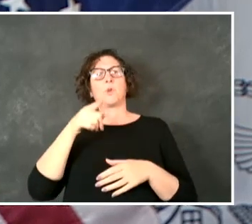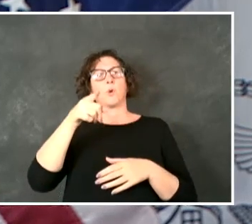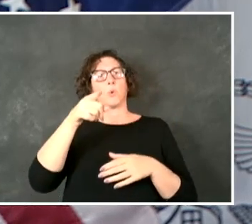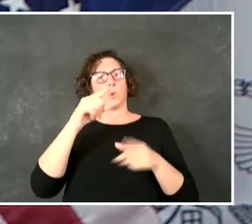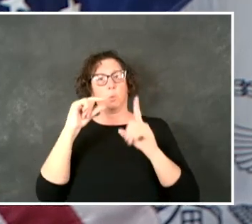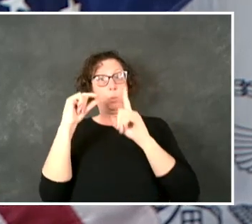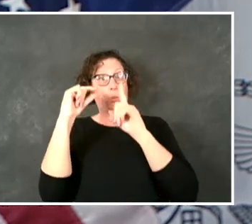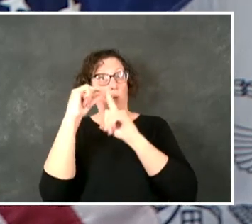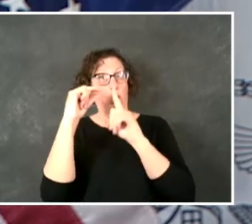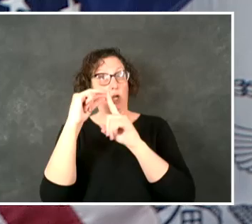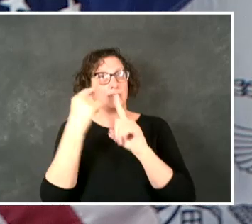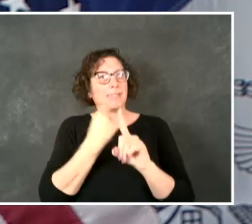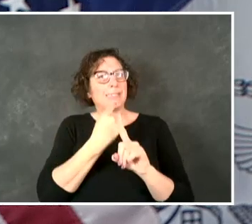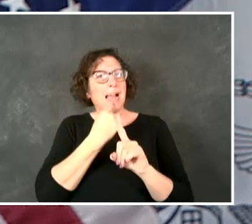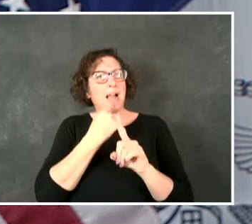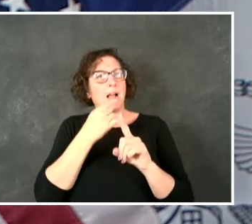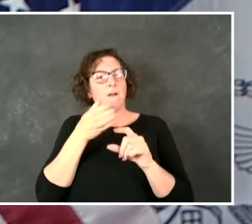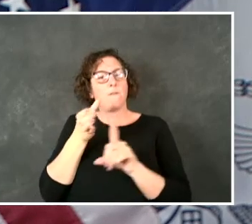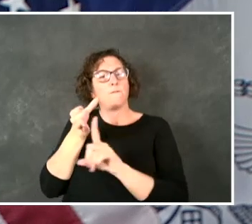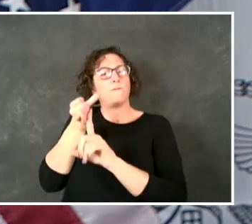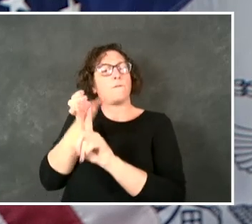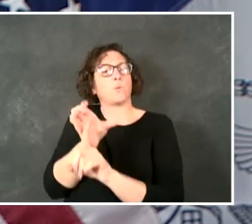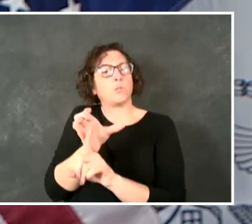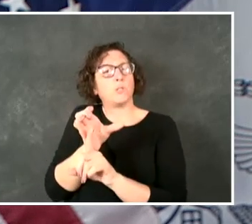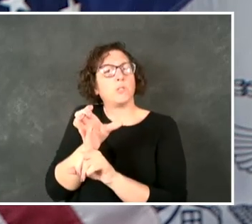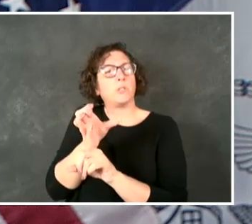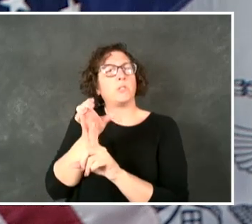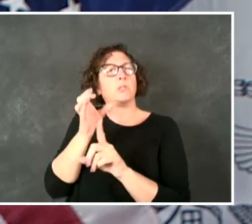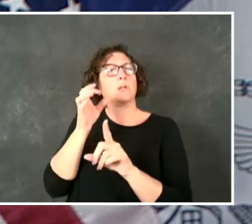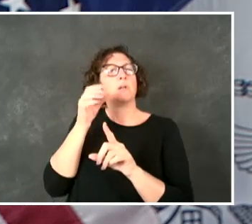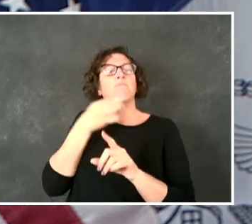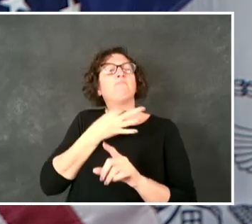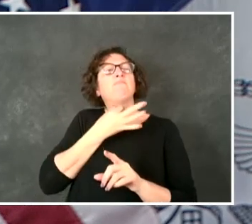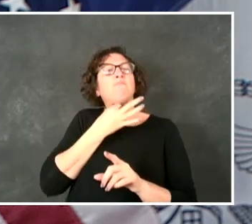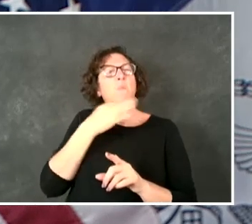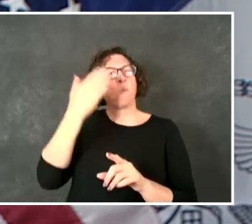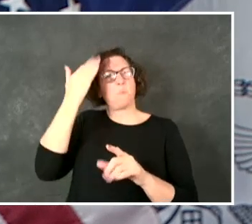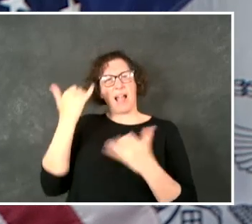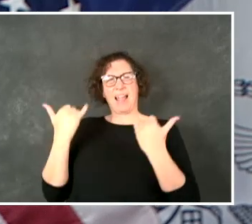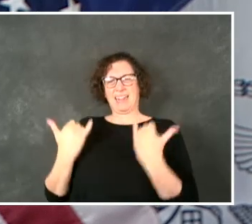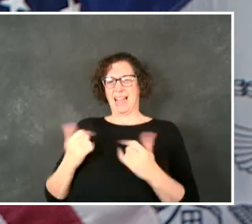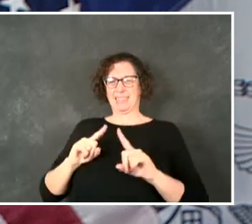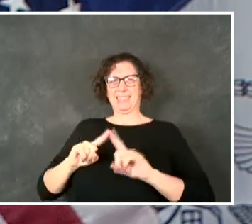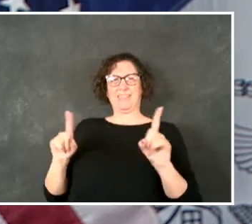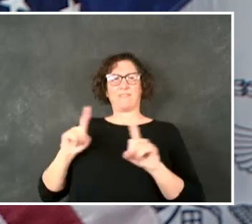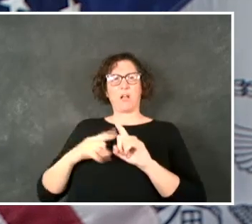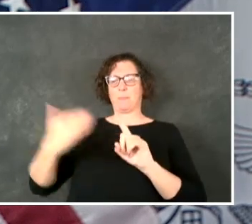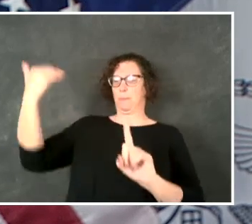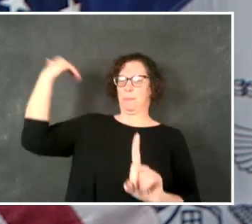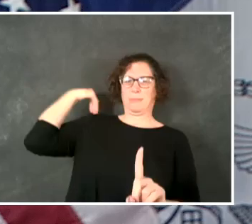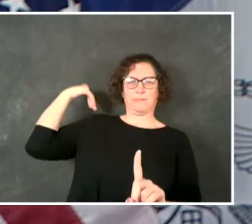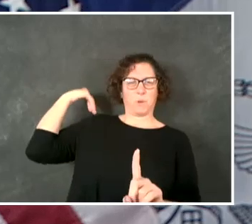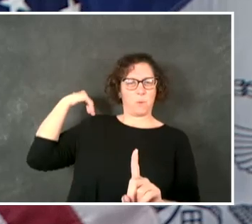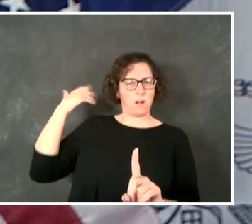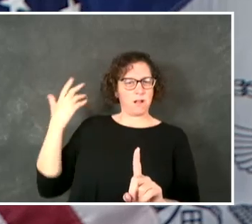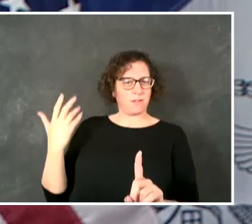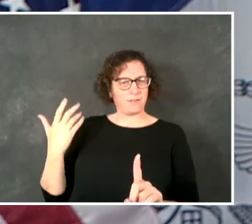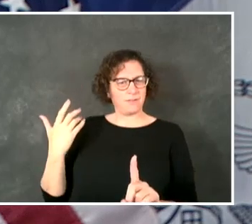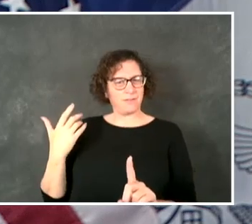GOOD, I APPREACITTE HA T. YOU TOOK AN NEFOCREMENT. I NEED TO